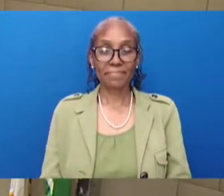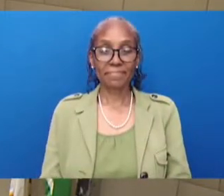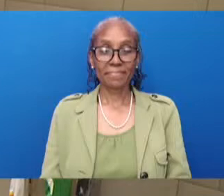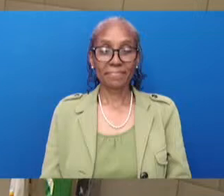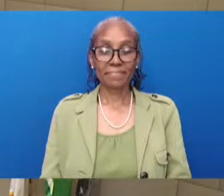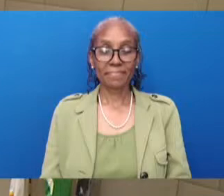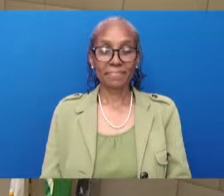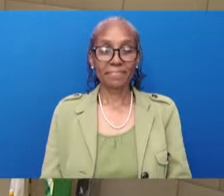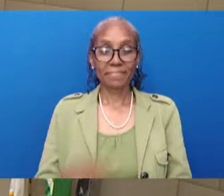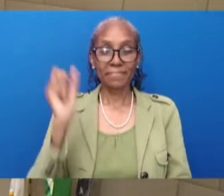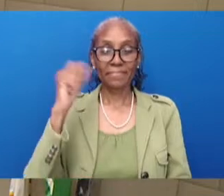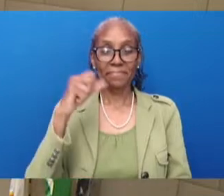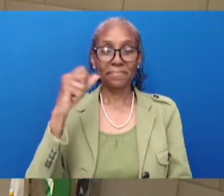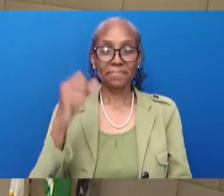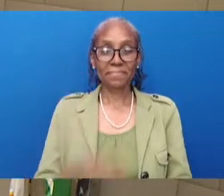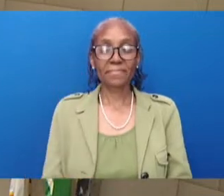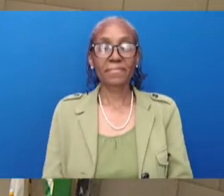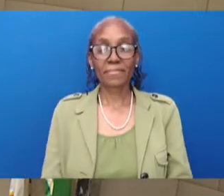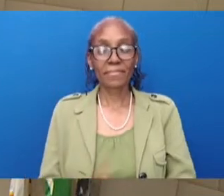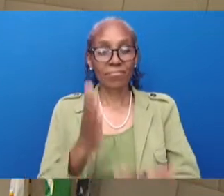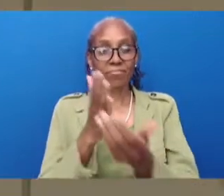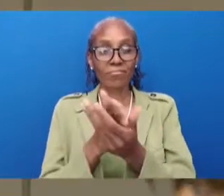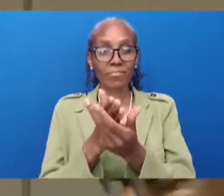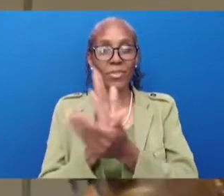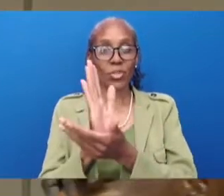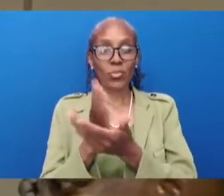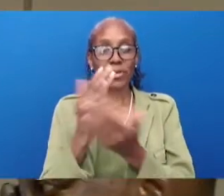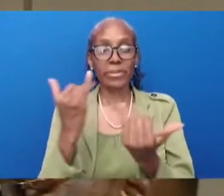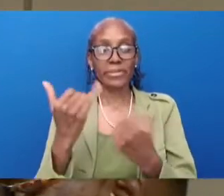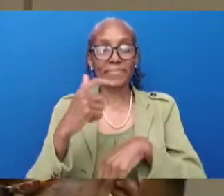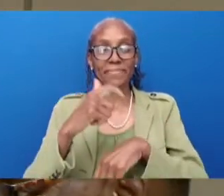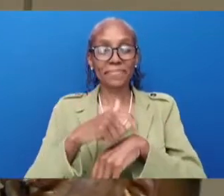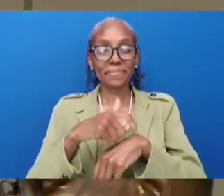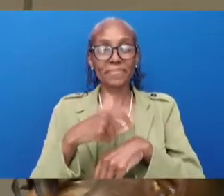THANK YOU.